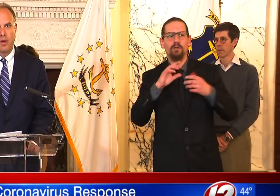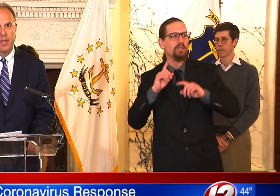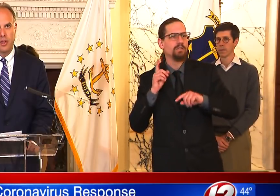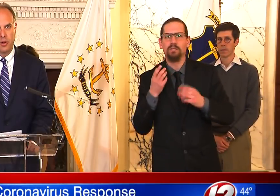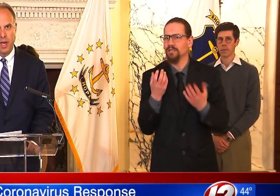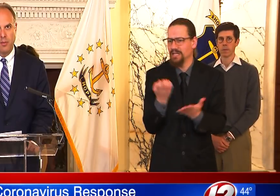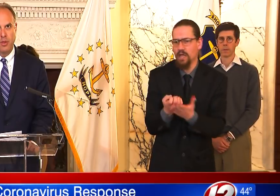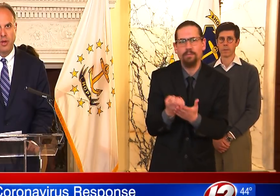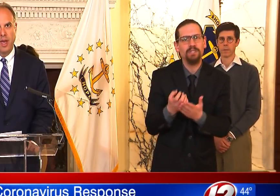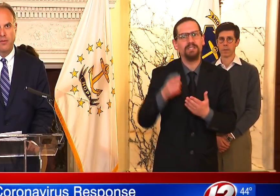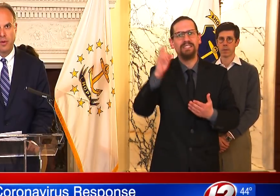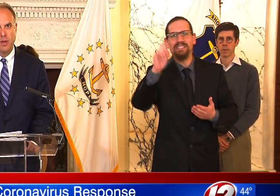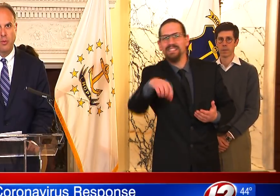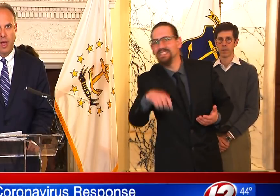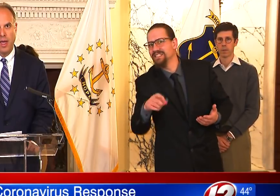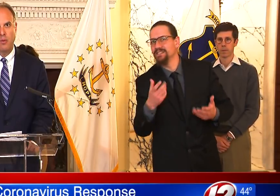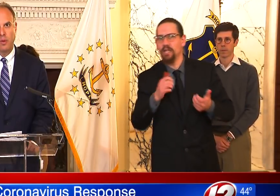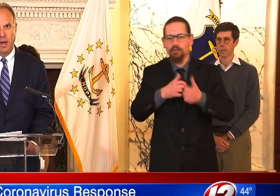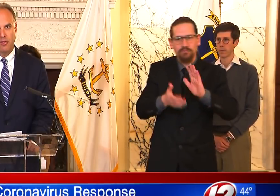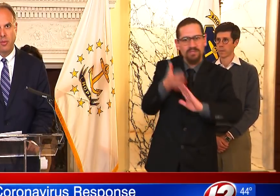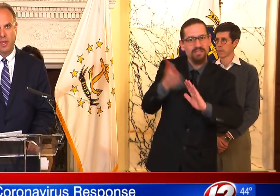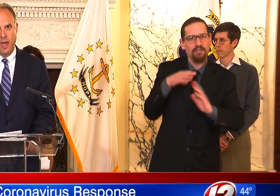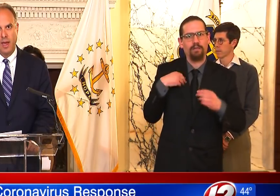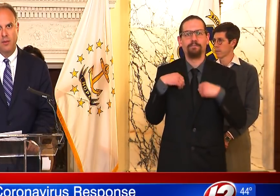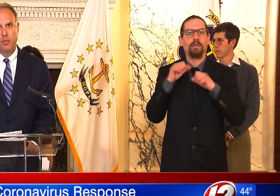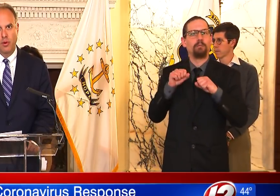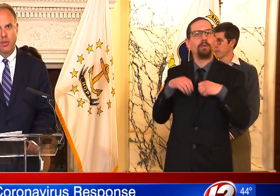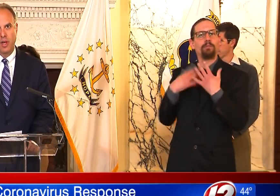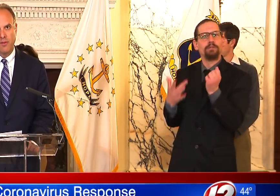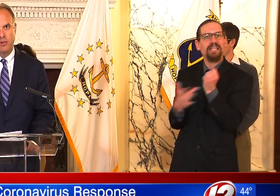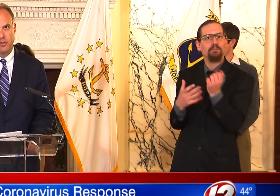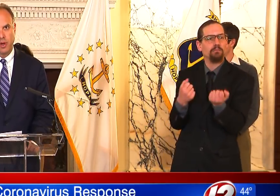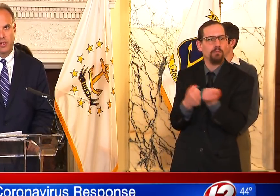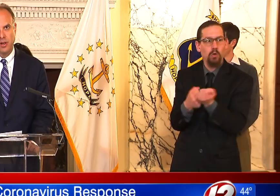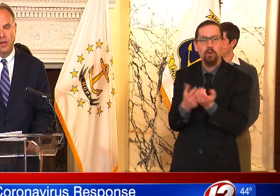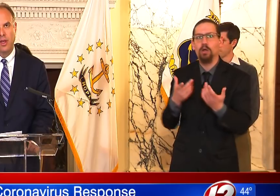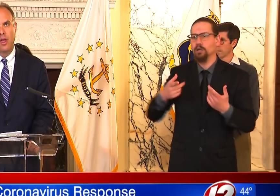RETAILERS WHO ARE DESIGNATED AS NONCRITICAL, THESE ARE CHALLENGING TIMES.